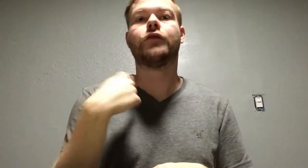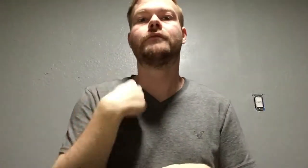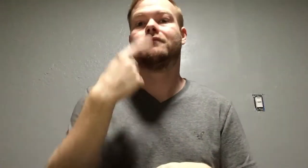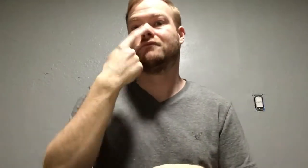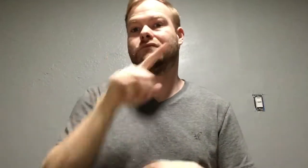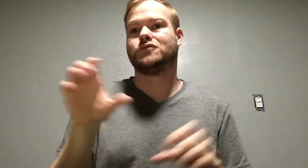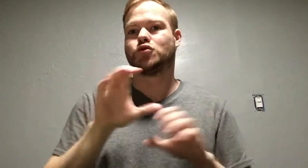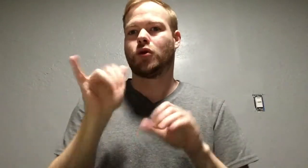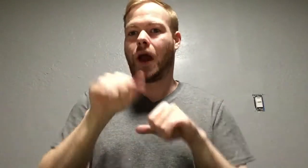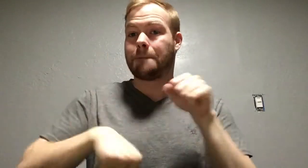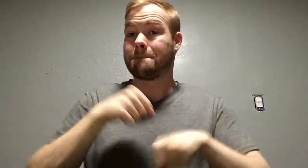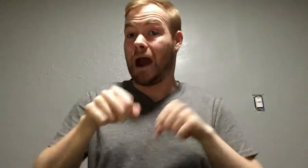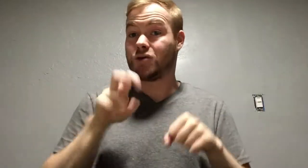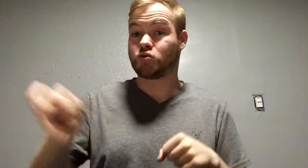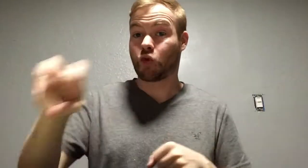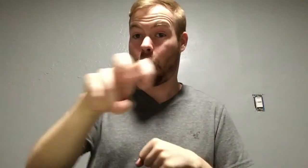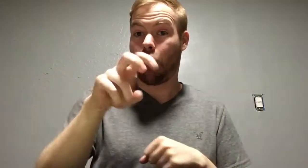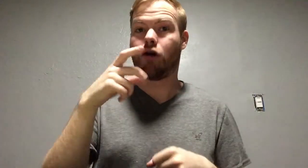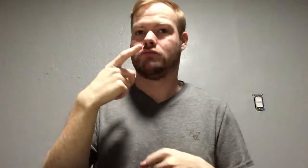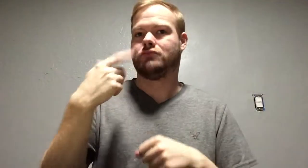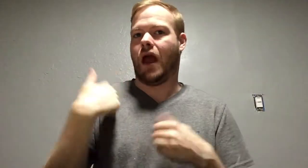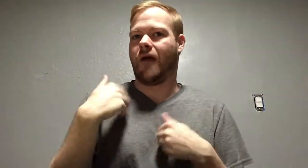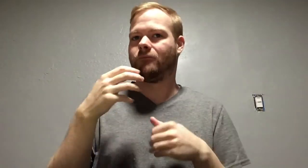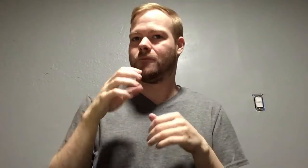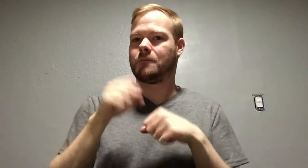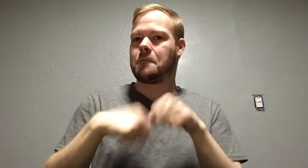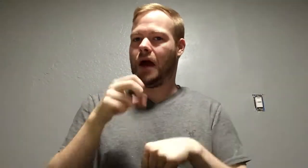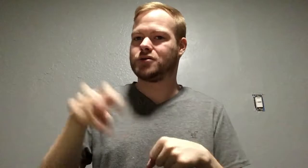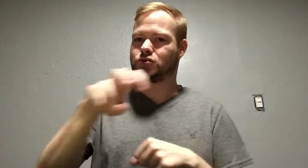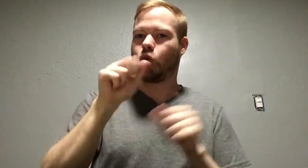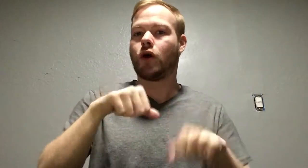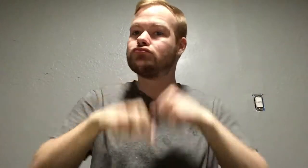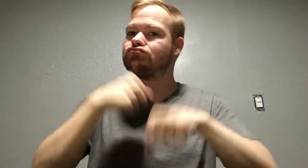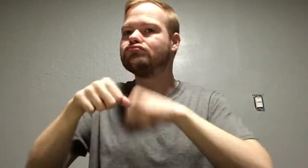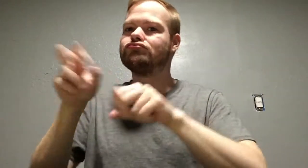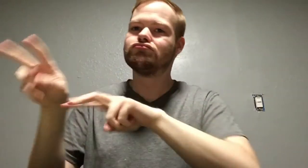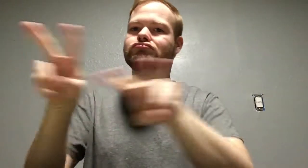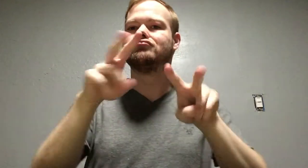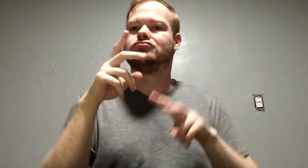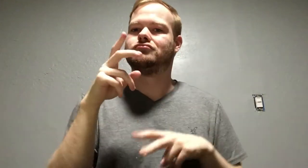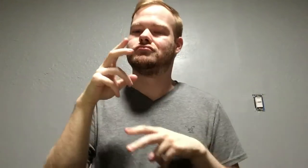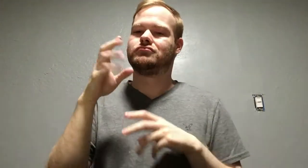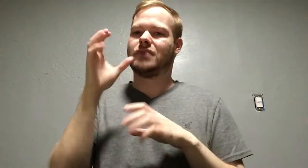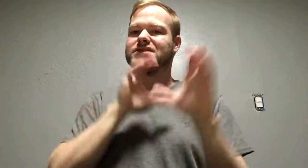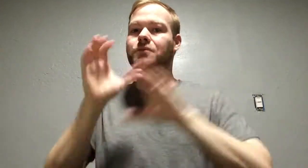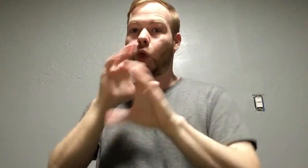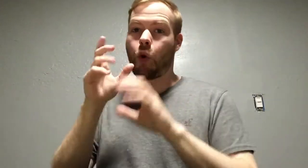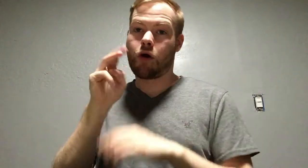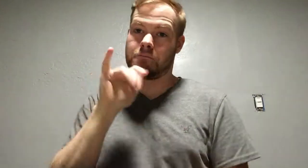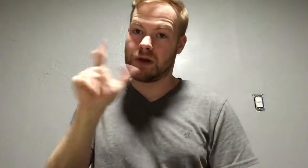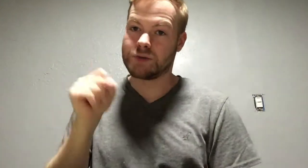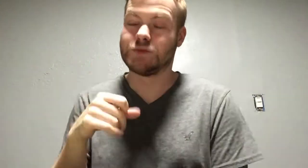I wouldn't mind doing a bike tour, they have a bike tour where you can bike and look around, explore the mills.